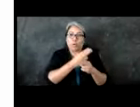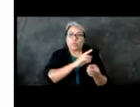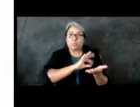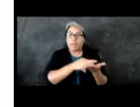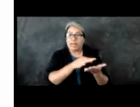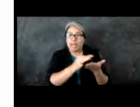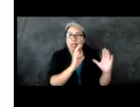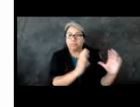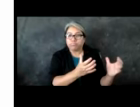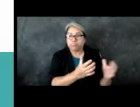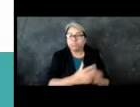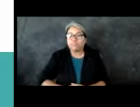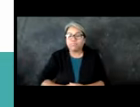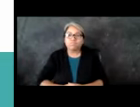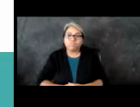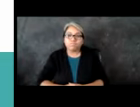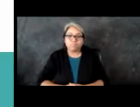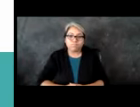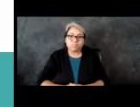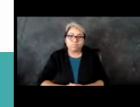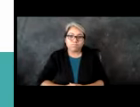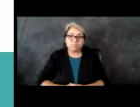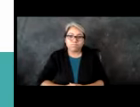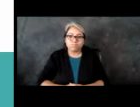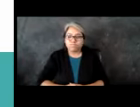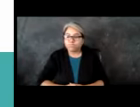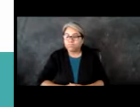another change that is really going to benefit all of the